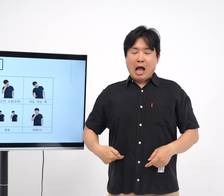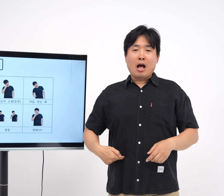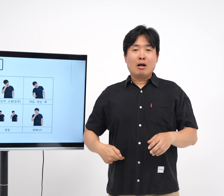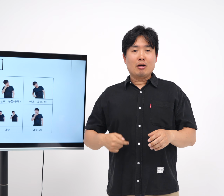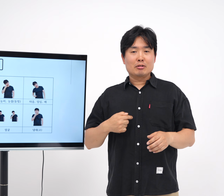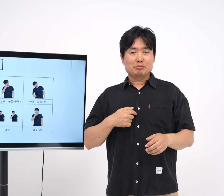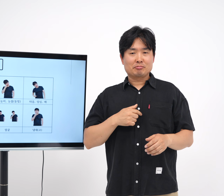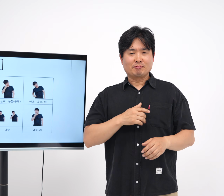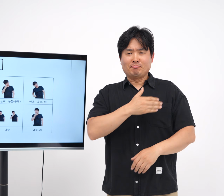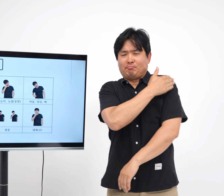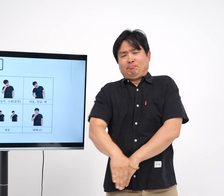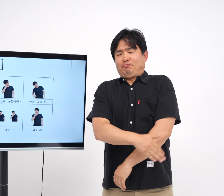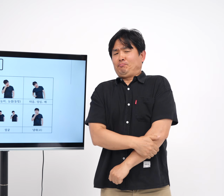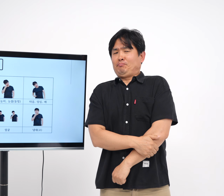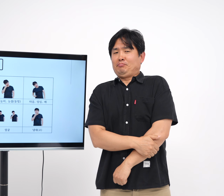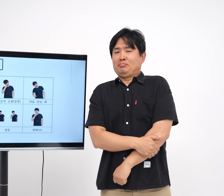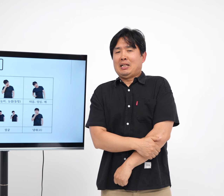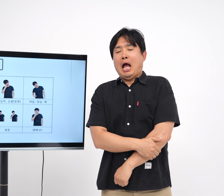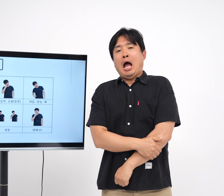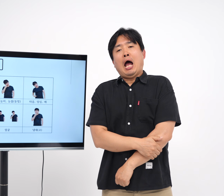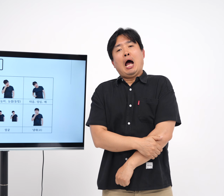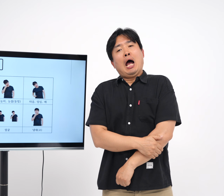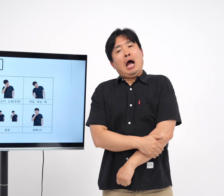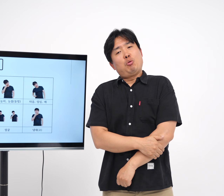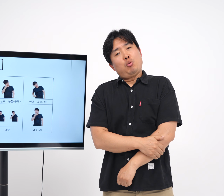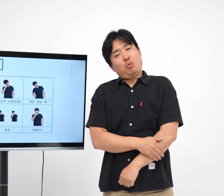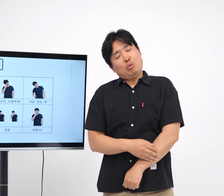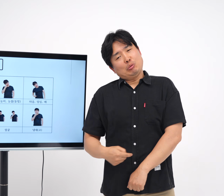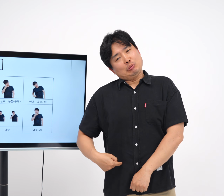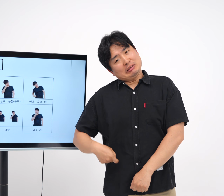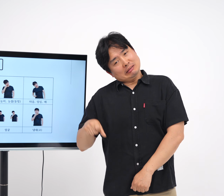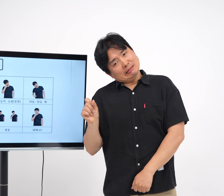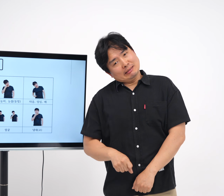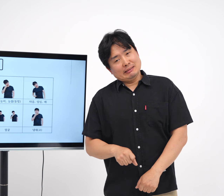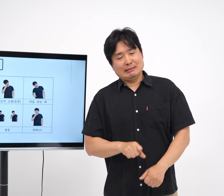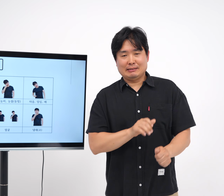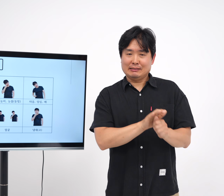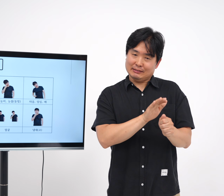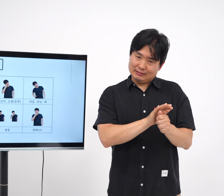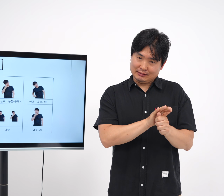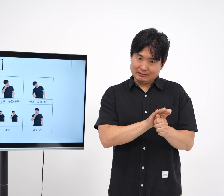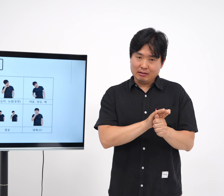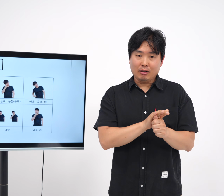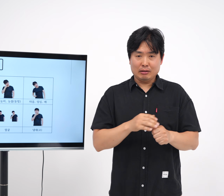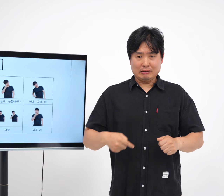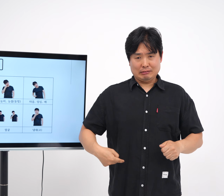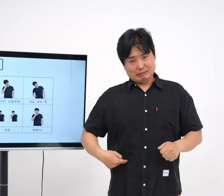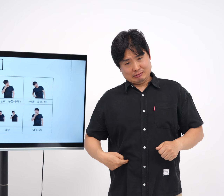If you turn away, your conscience will be pricked, but it's a situation where you should help.